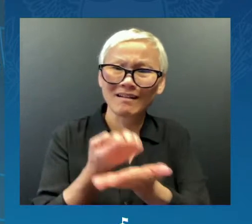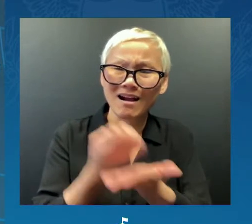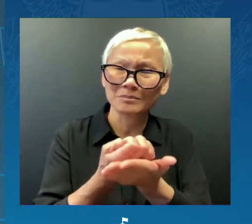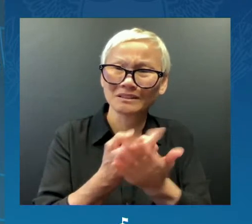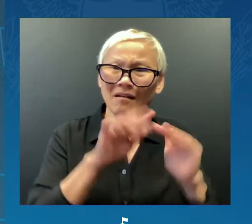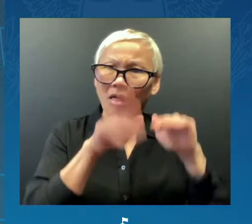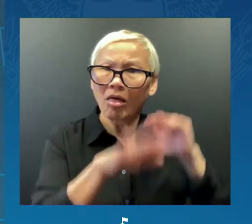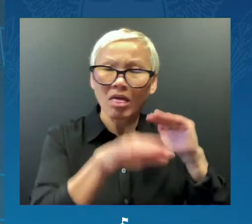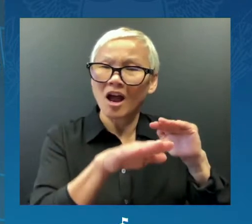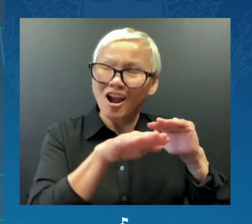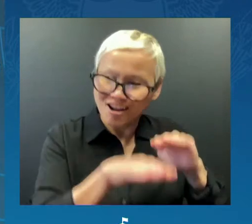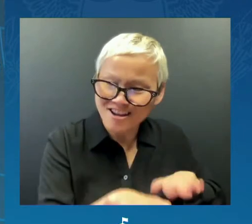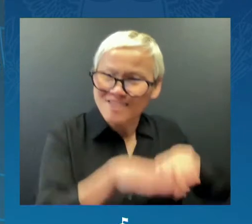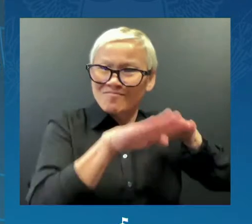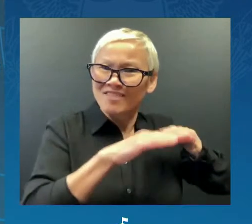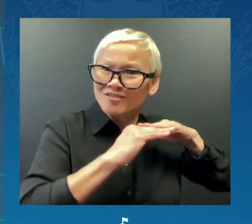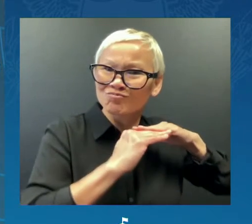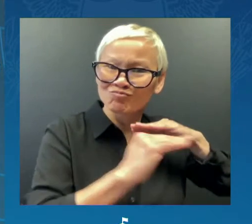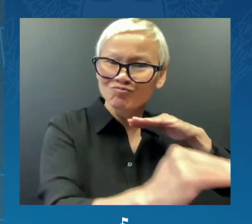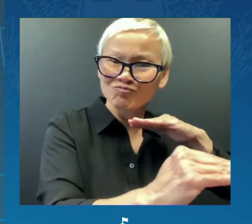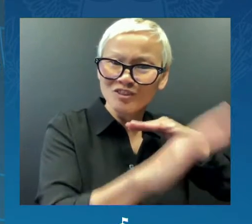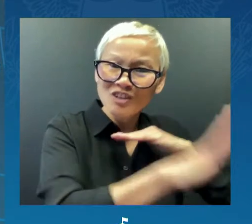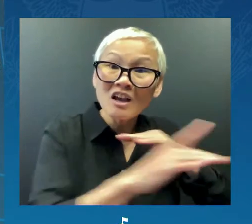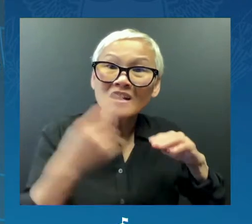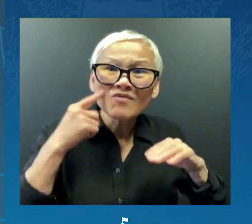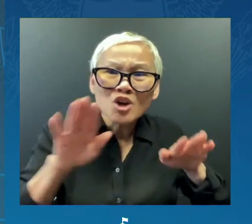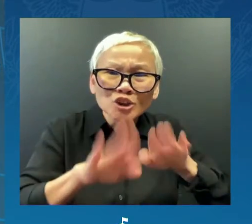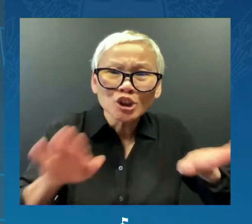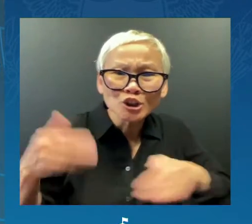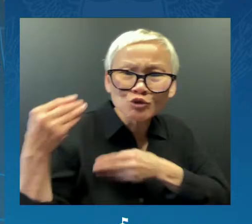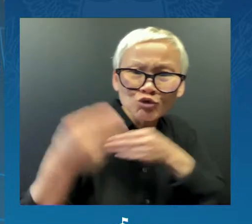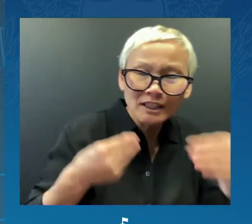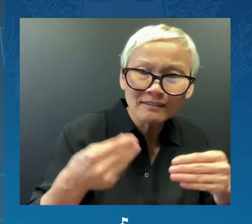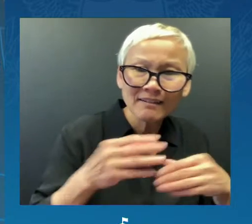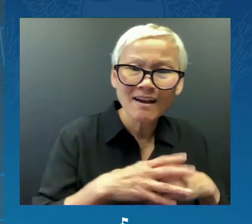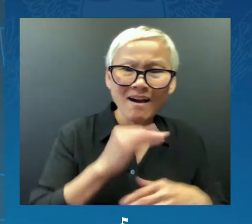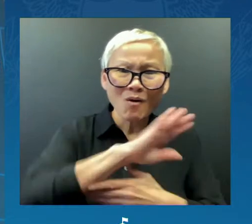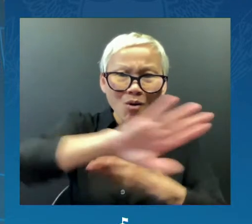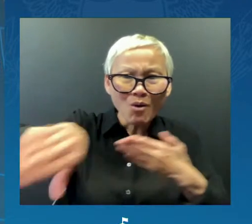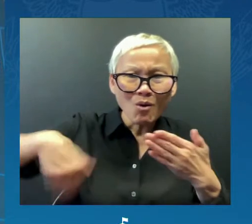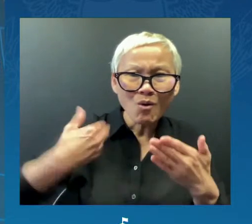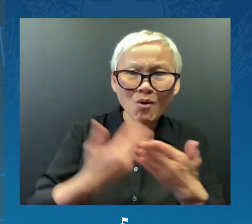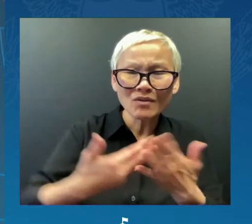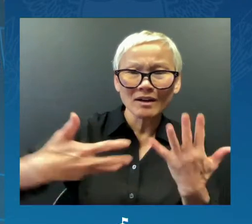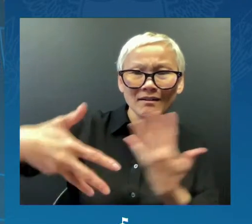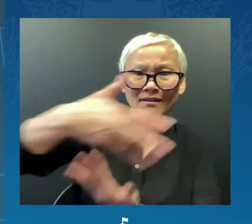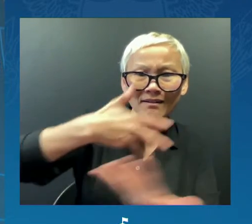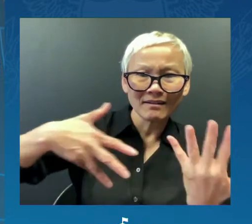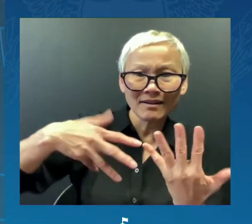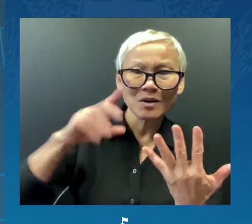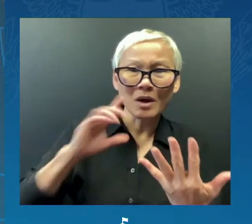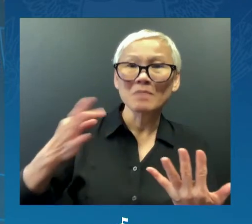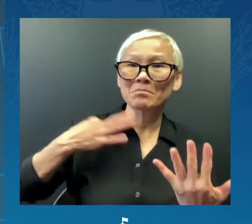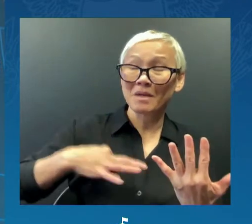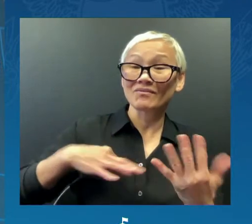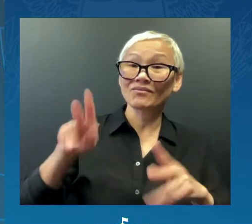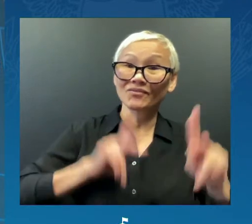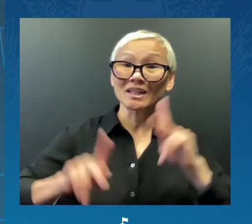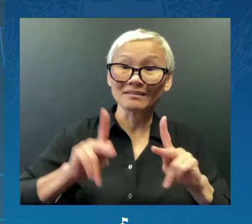of their families, and all of society benefits. And so we will also then re-launch